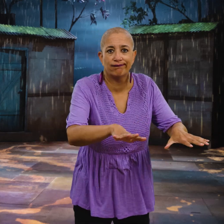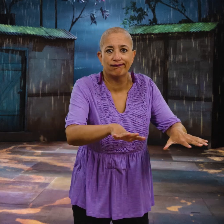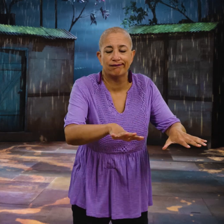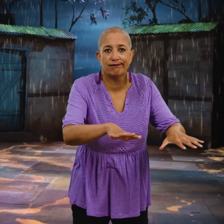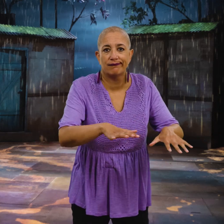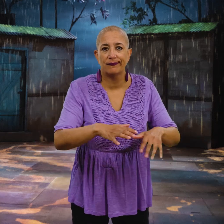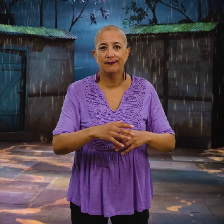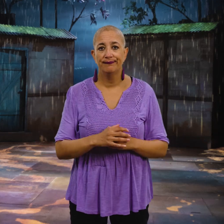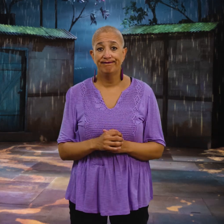As conditions worsen,